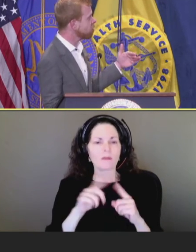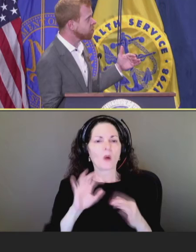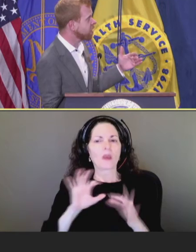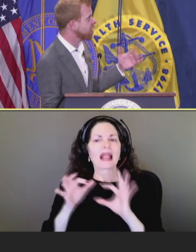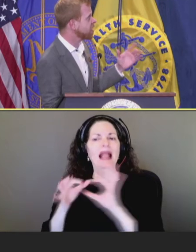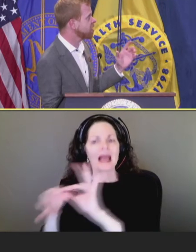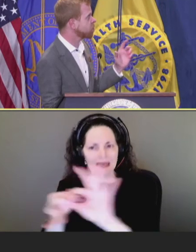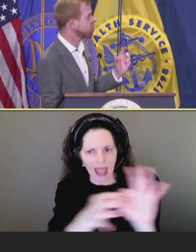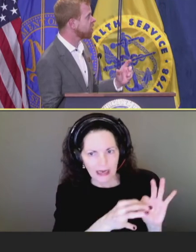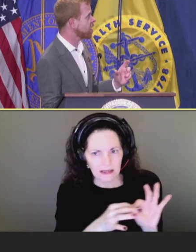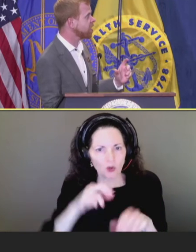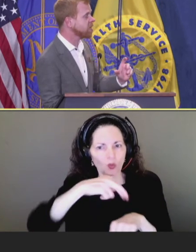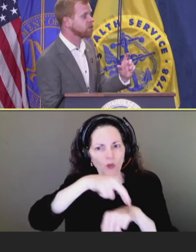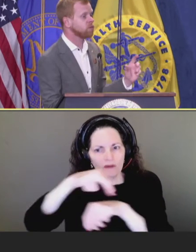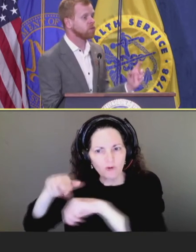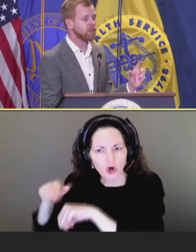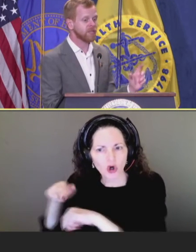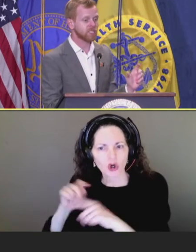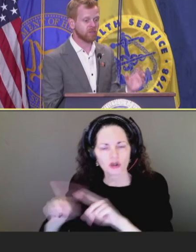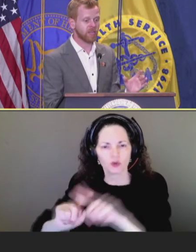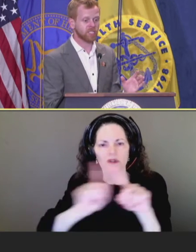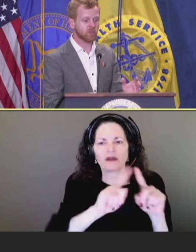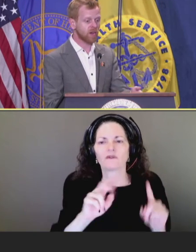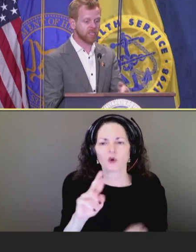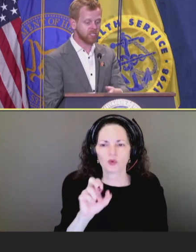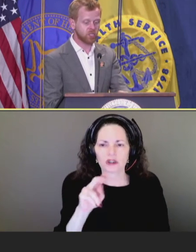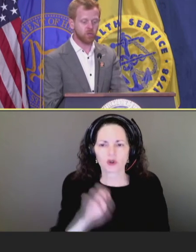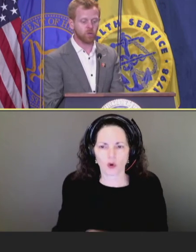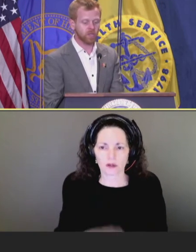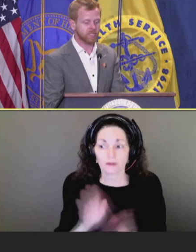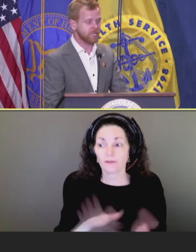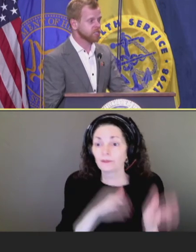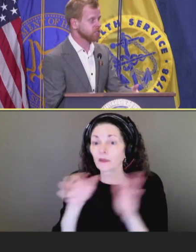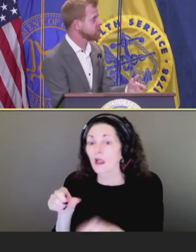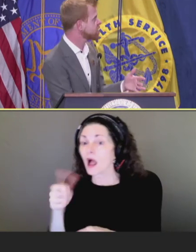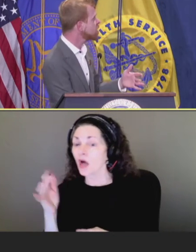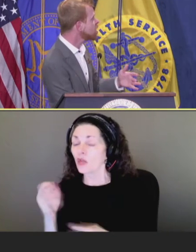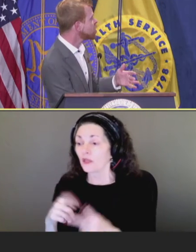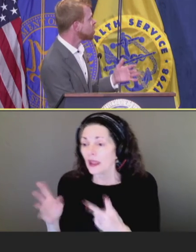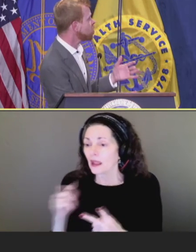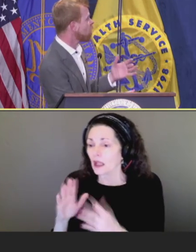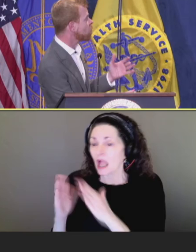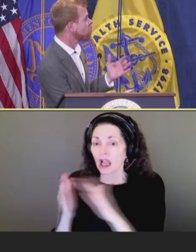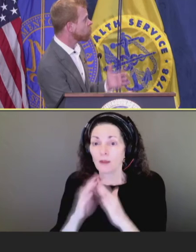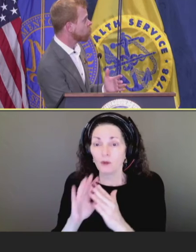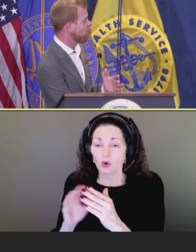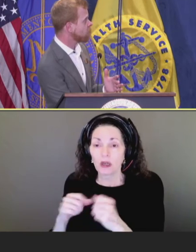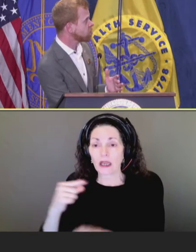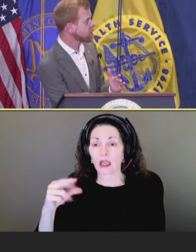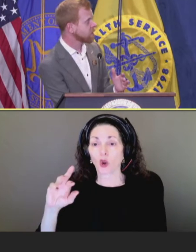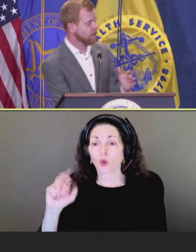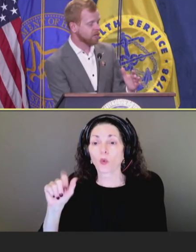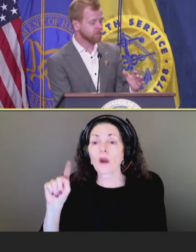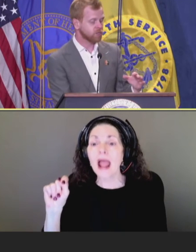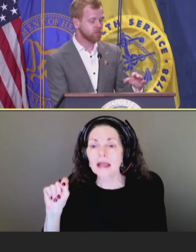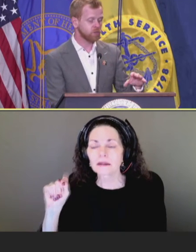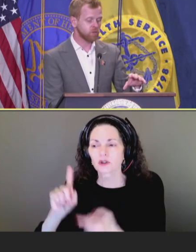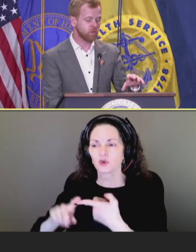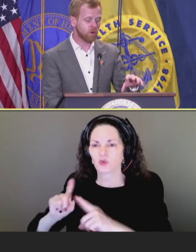part of that is providing community-based grants directly to organizations. So, we are proud to